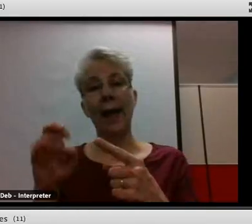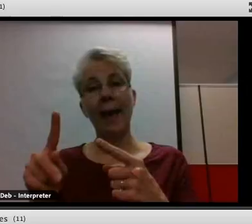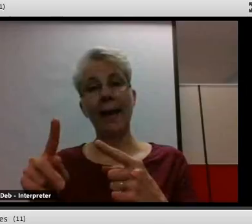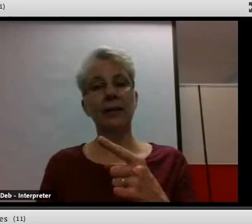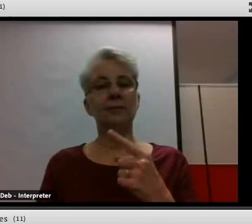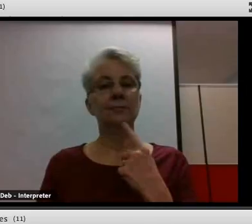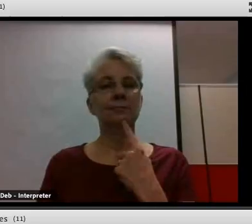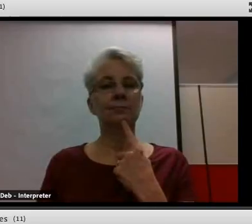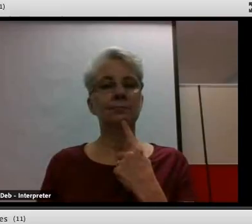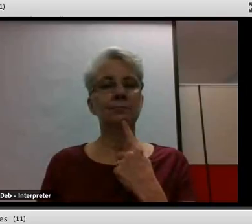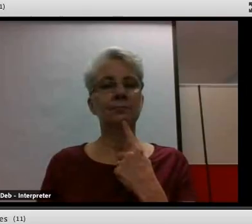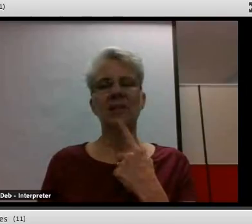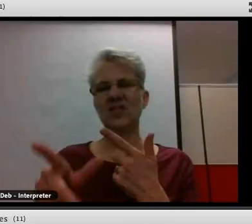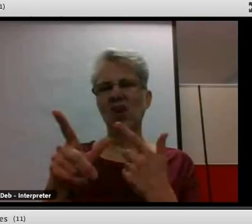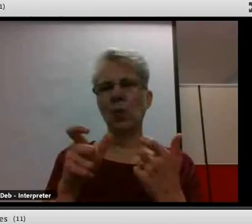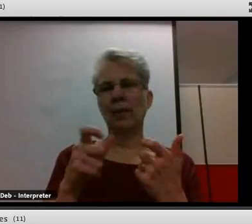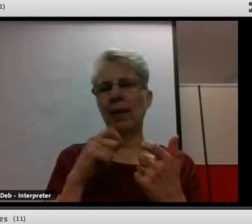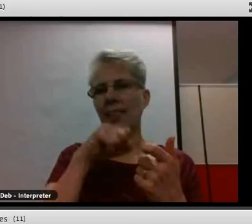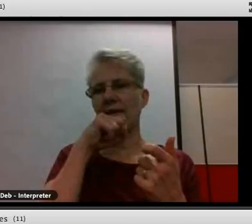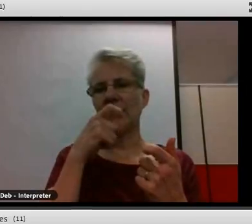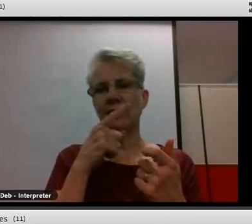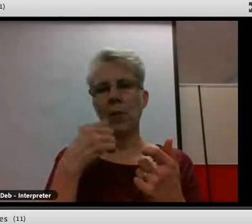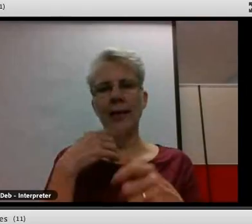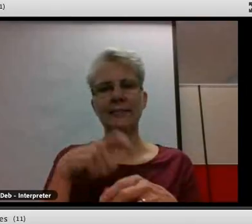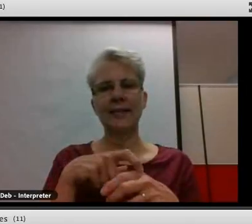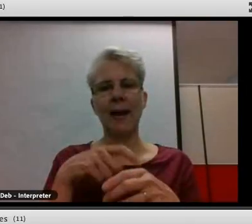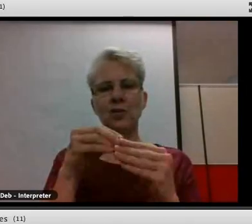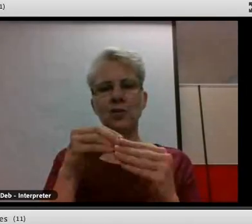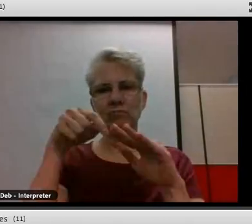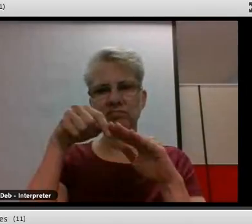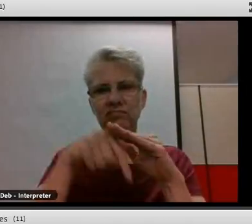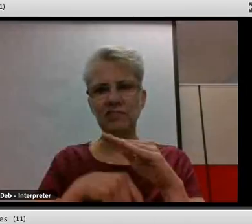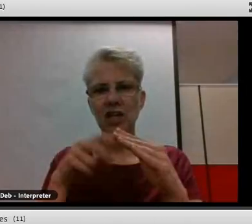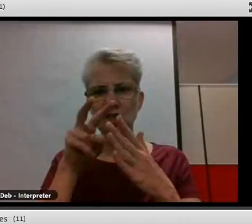So let me just share my screen real quick. I'm going to show you what SWFLN looks like to a screen reader.